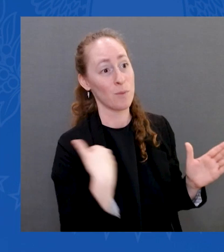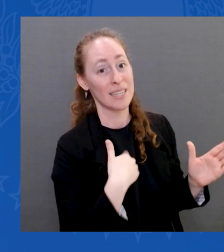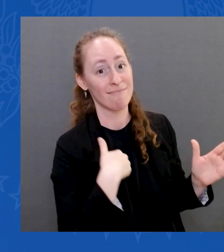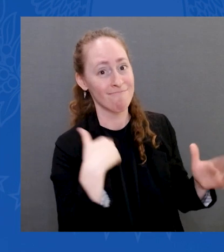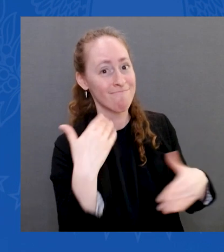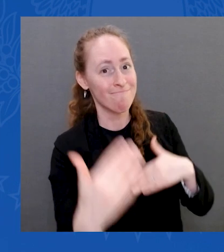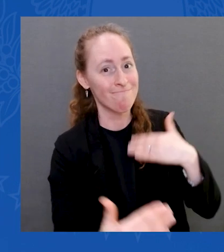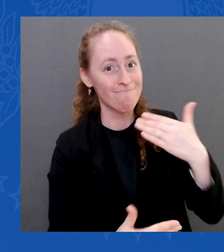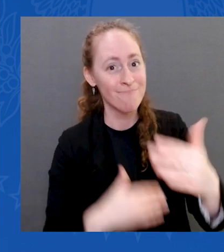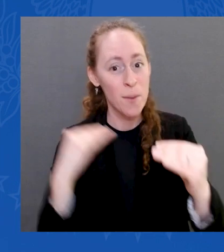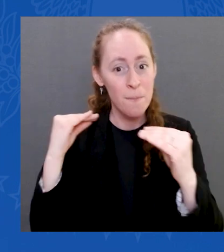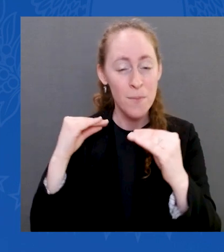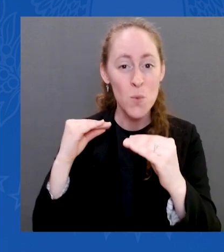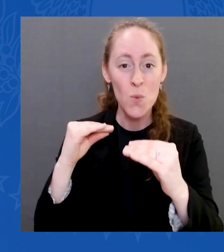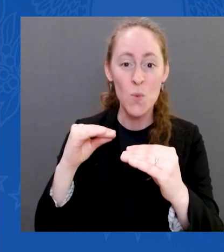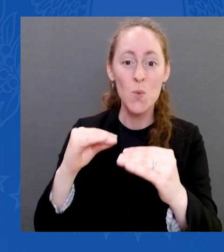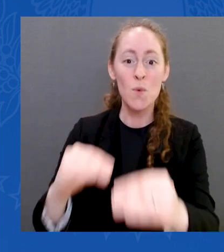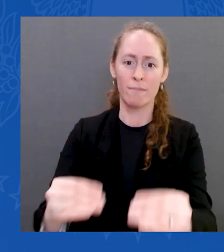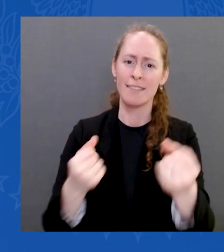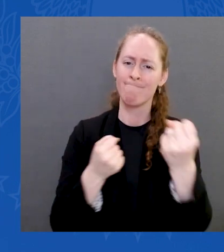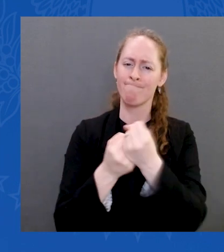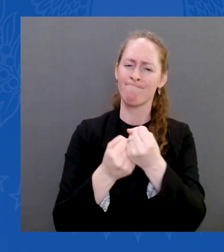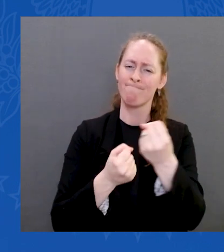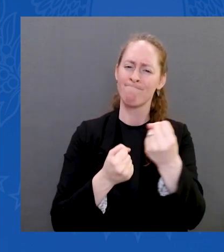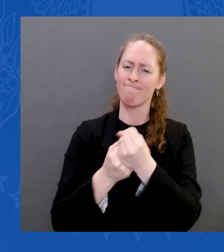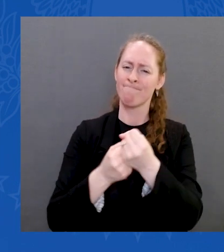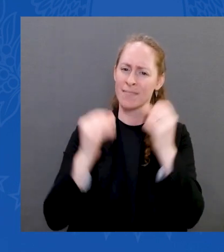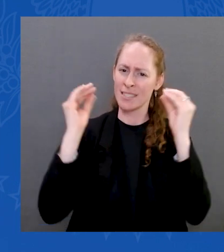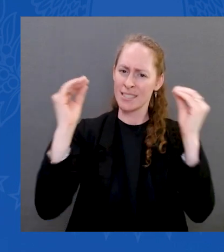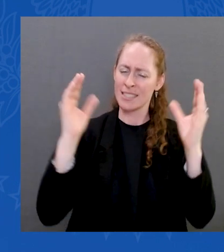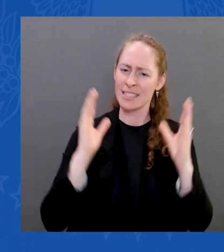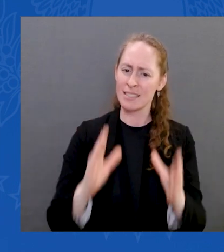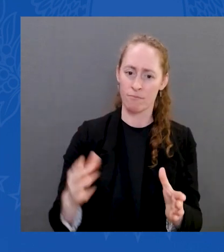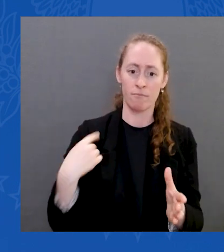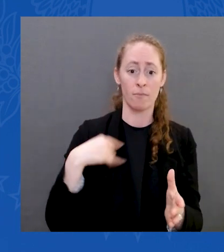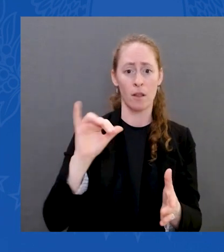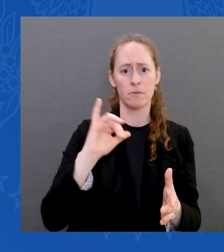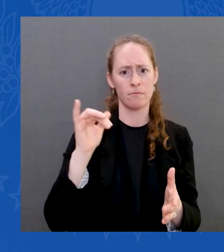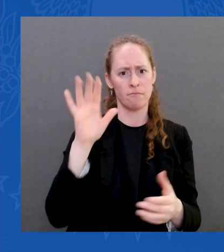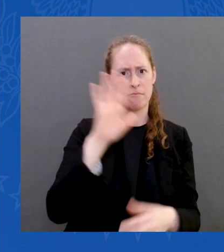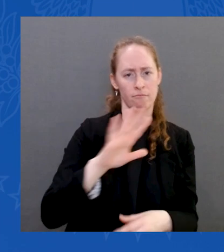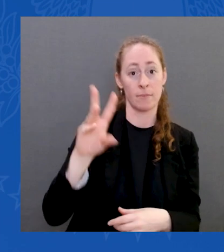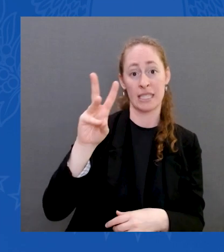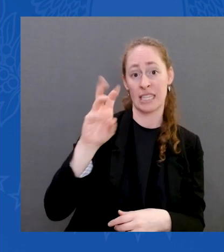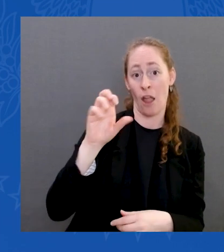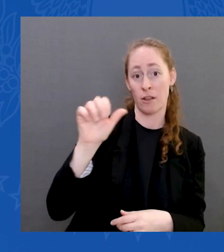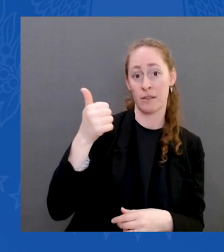my budget includes $610 million to increase teacher diversity, effectiveness, and retention.